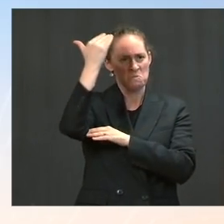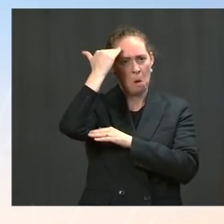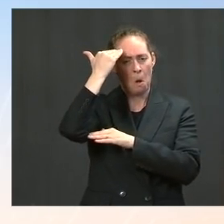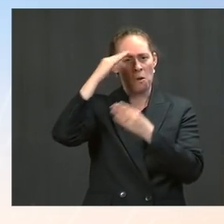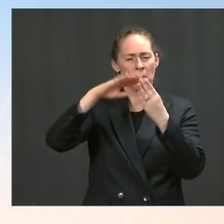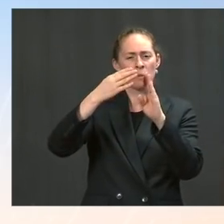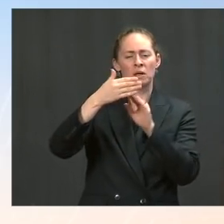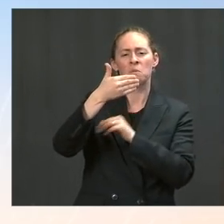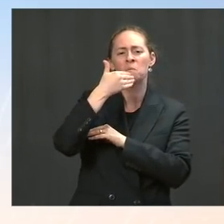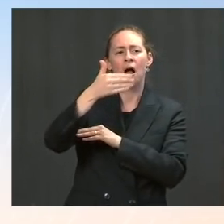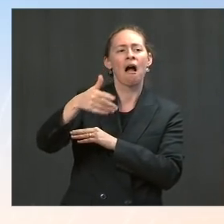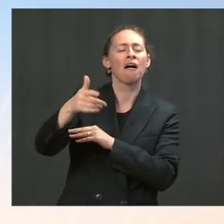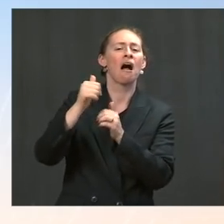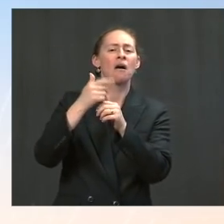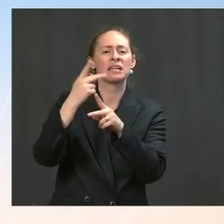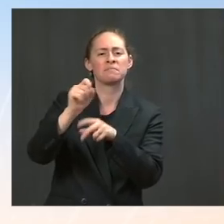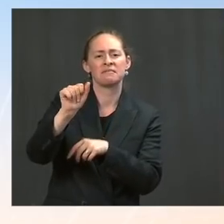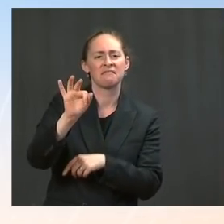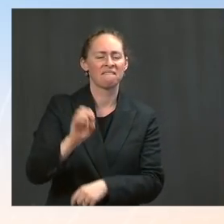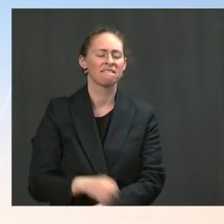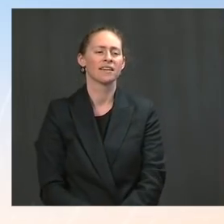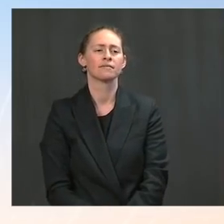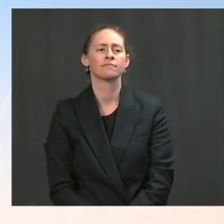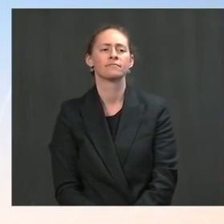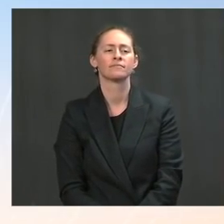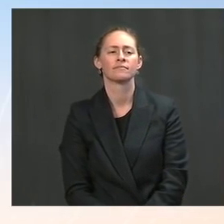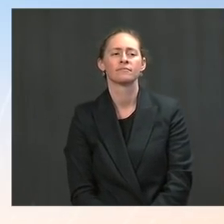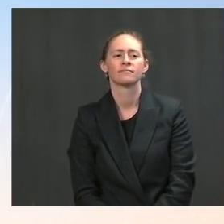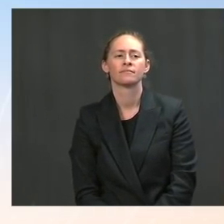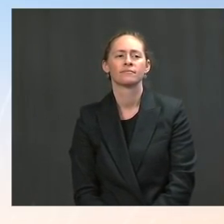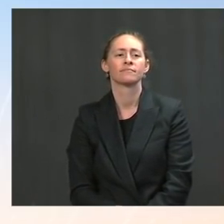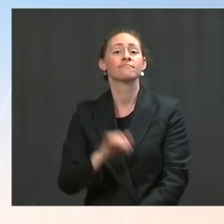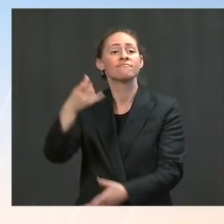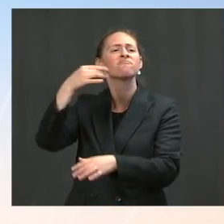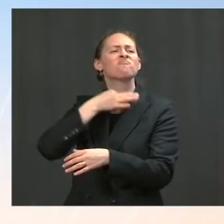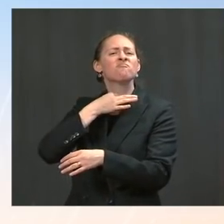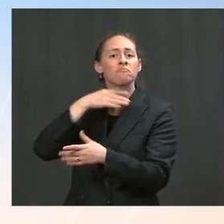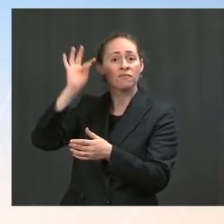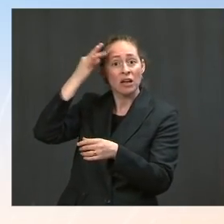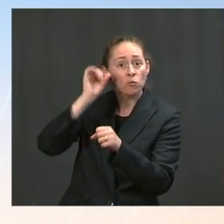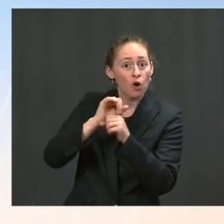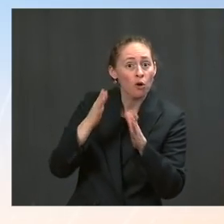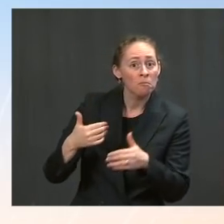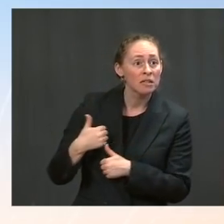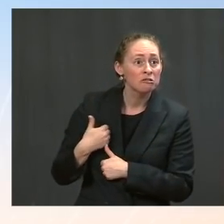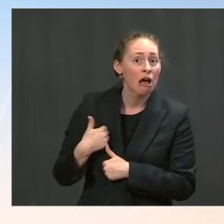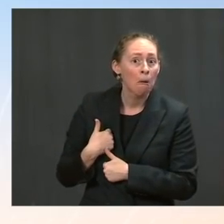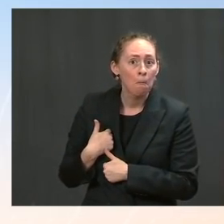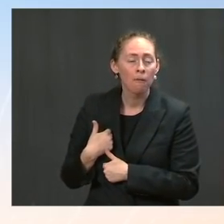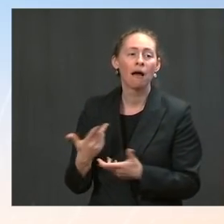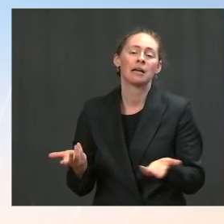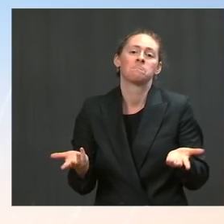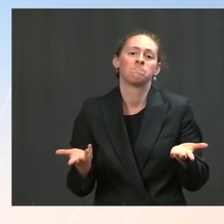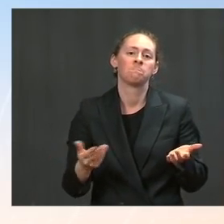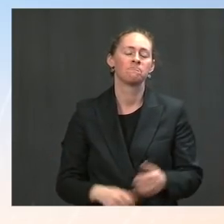The Press: And what about for federal workers or members of the military? Ms. Psaki: I don't have anything new to report on that. Go ahead.